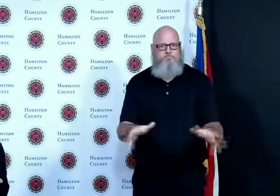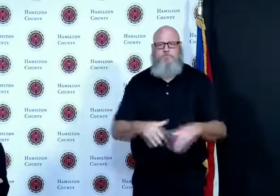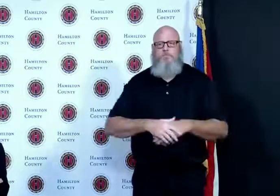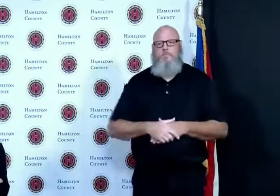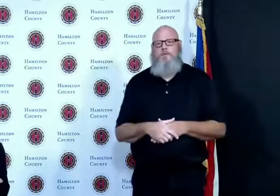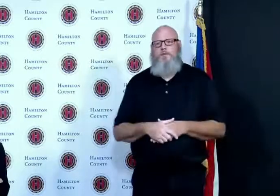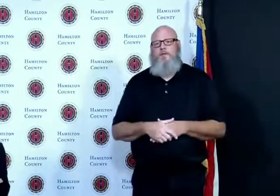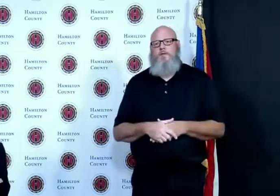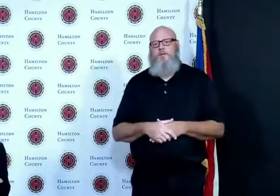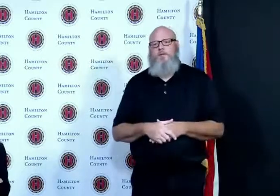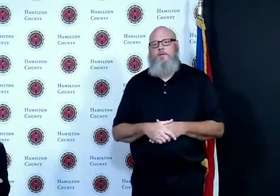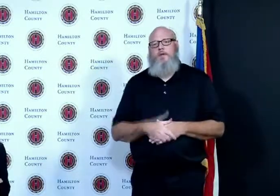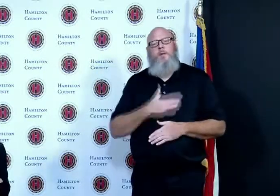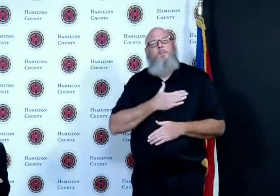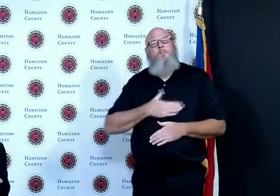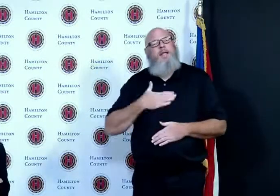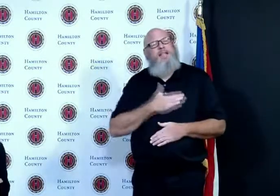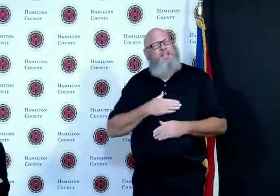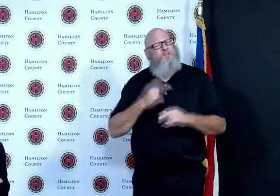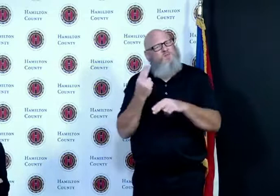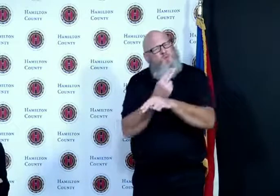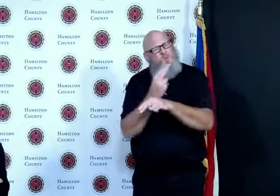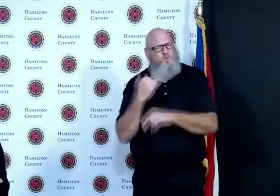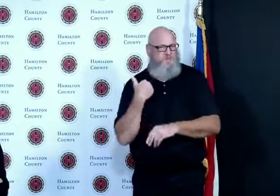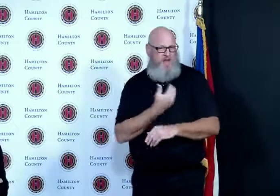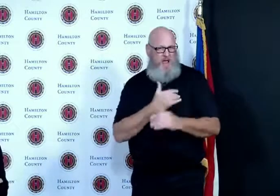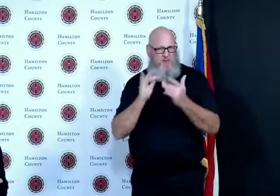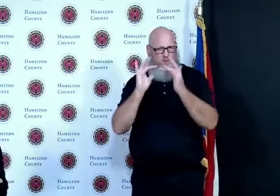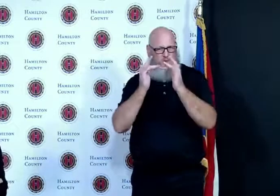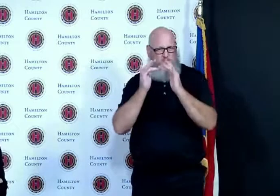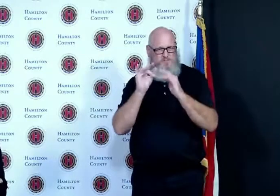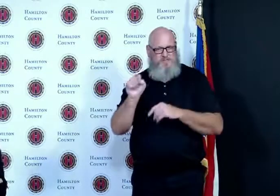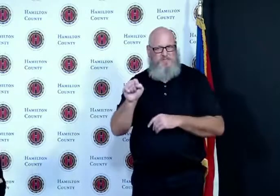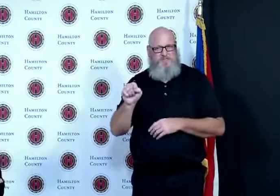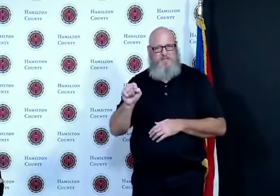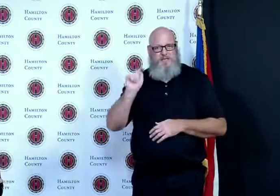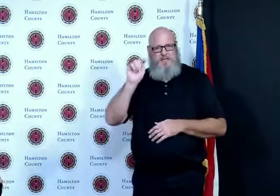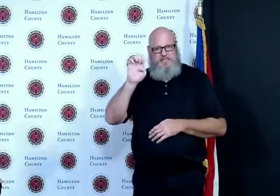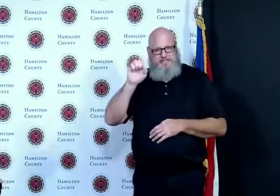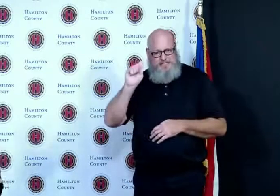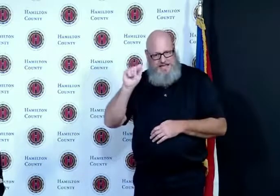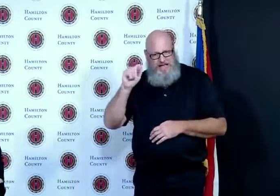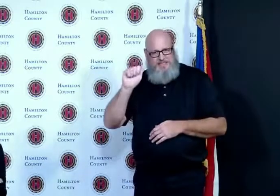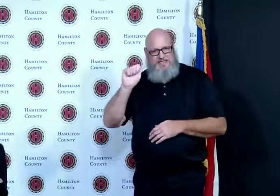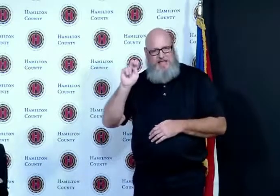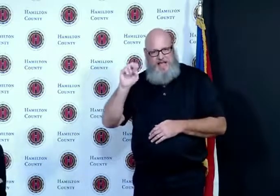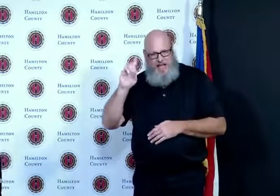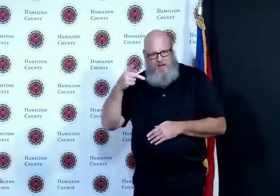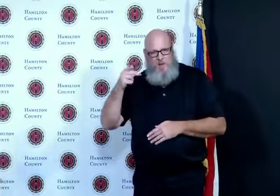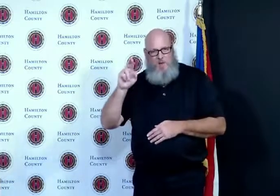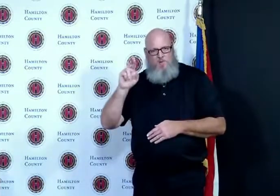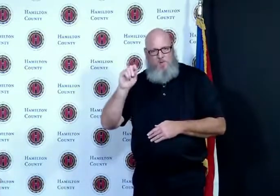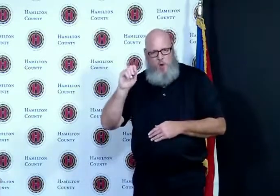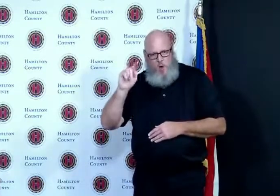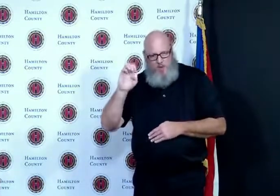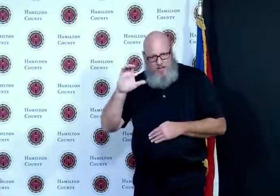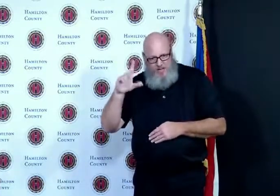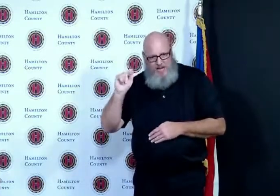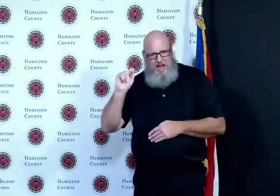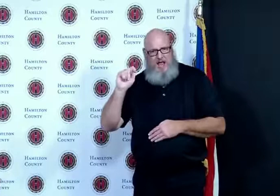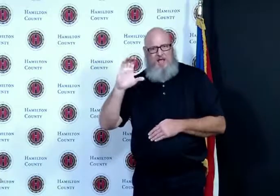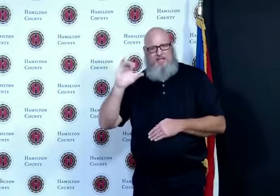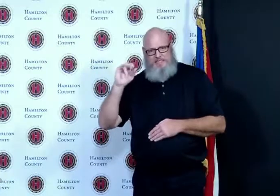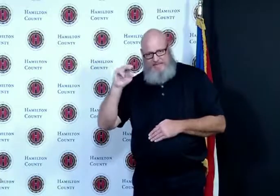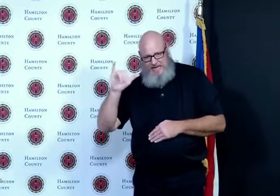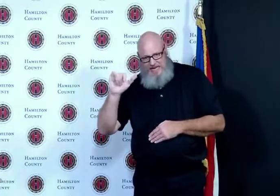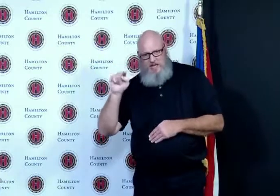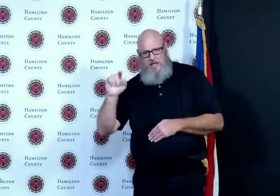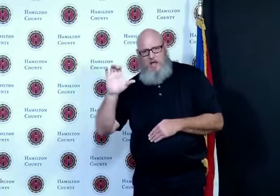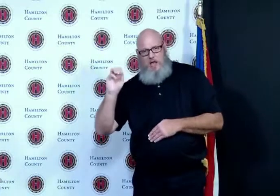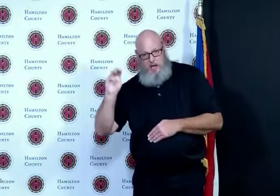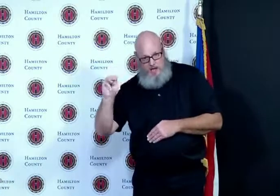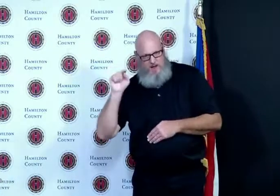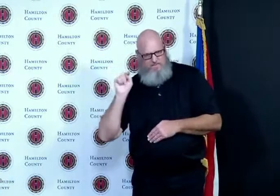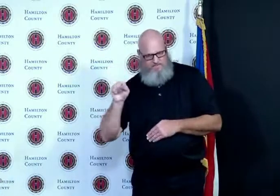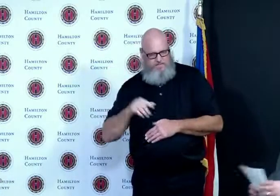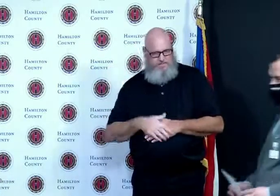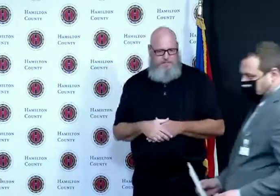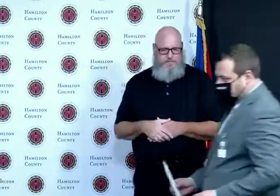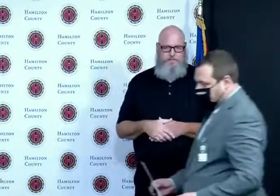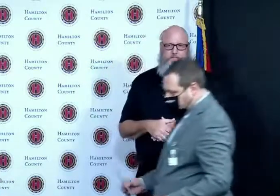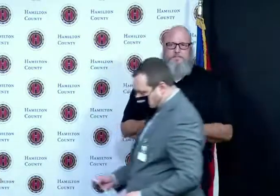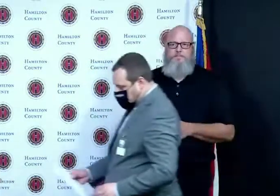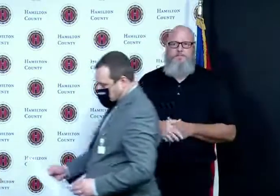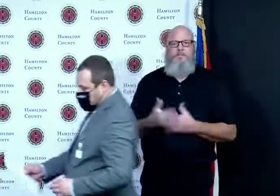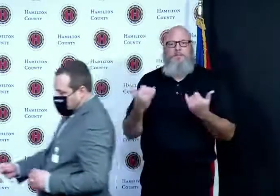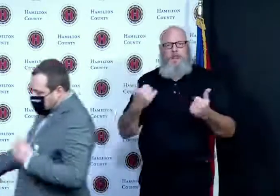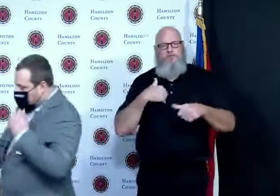and you can find that eligibility information all right turn it over to Greg